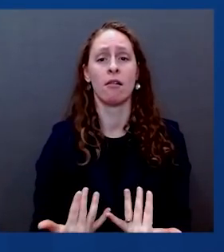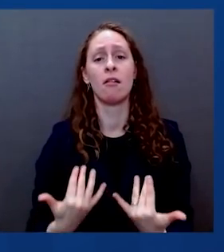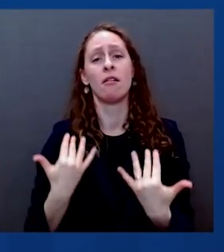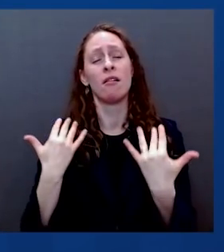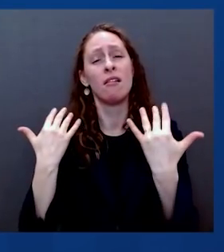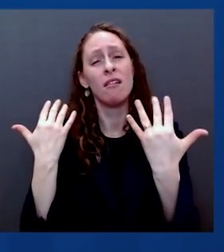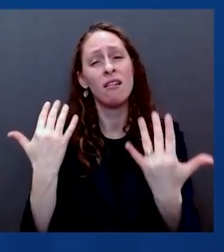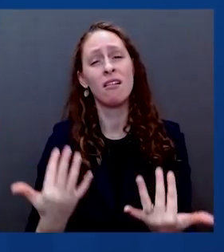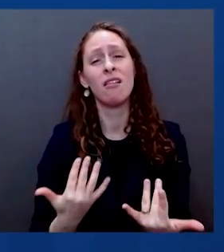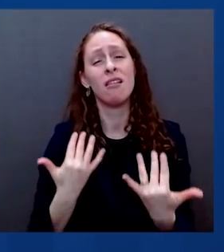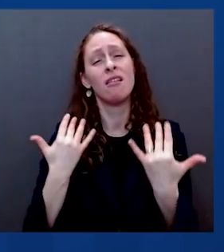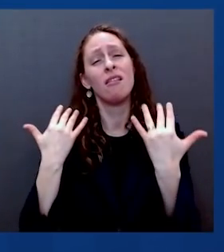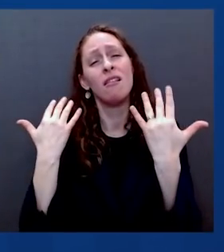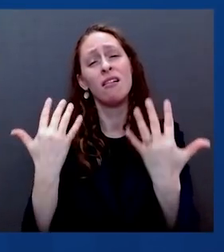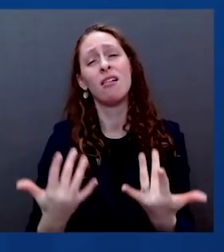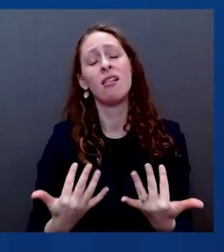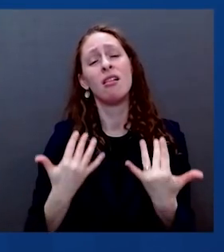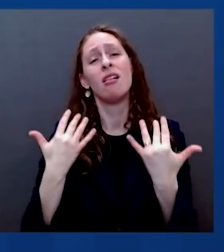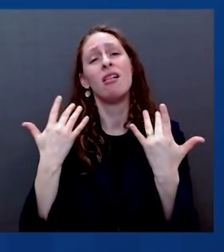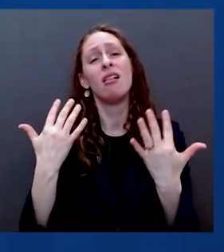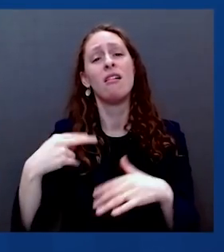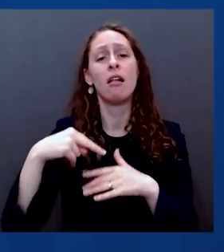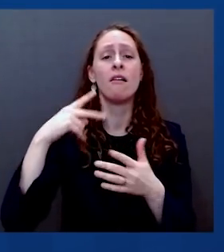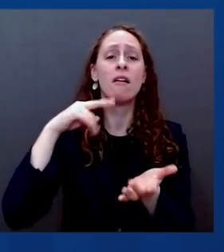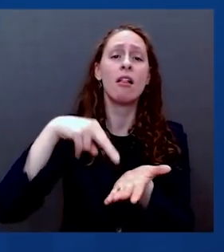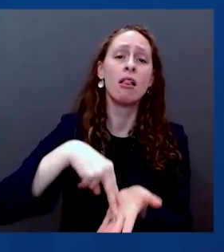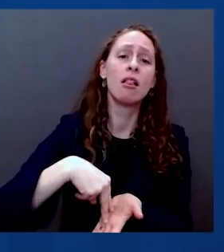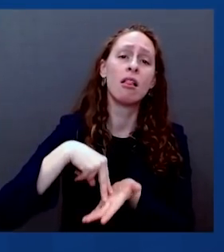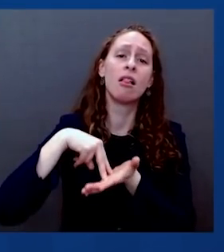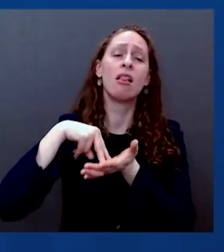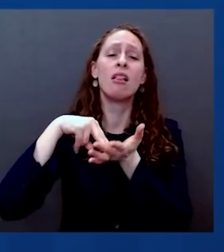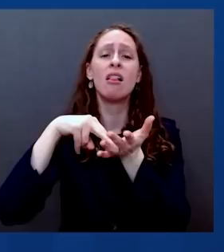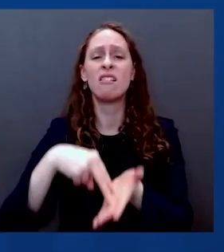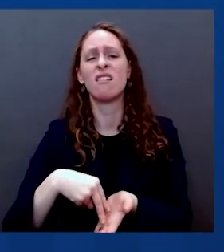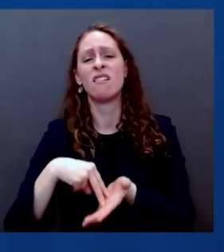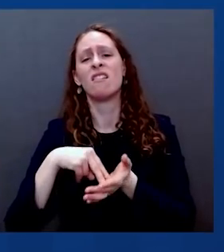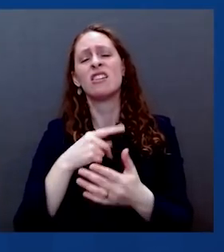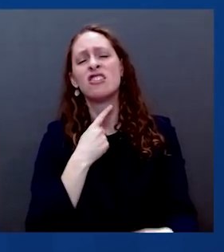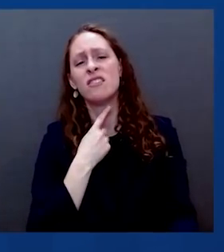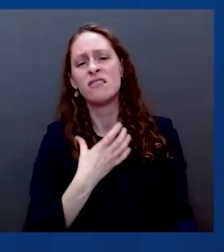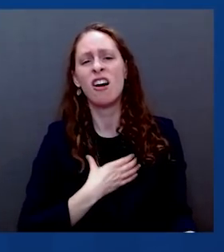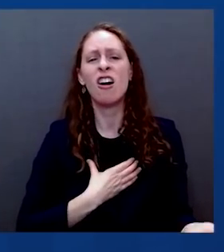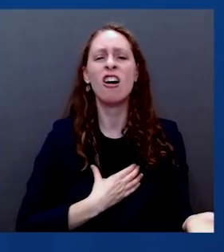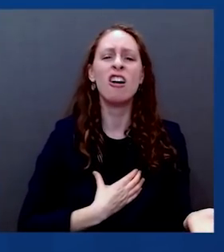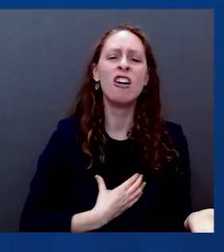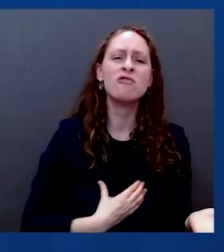When the Bible teaches us to feed the hungry and give water to the thirsty, the new Georgia law actually makes it illegal --